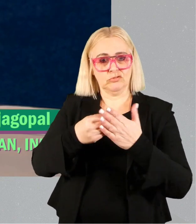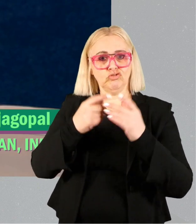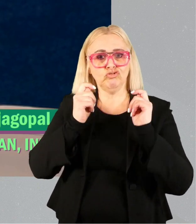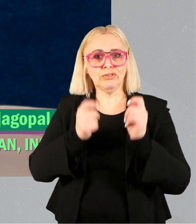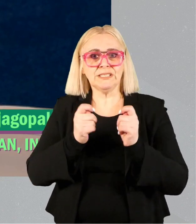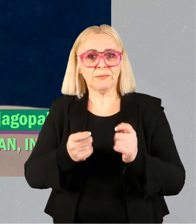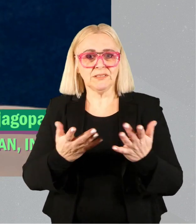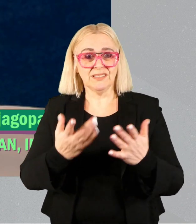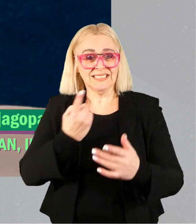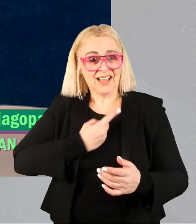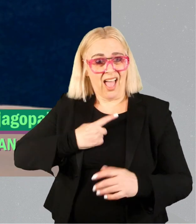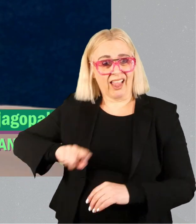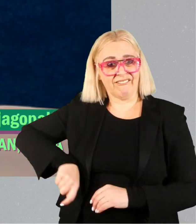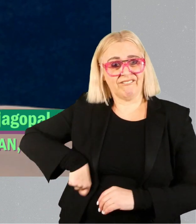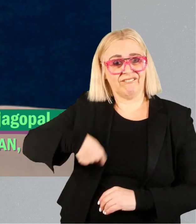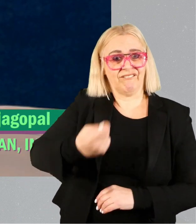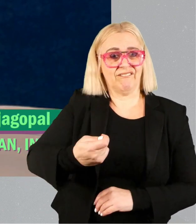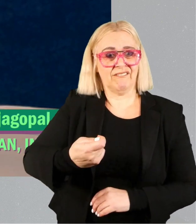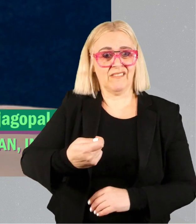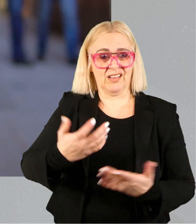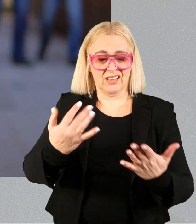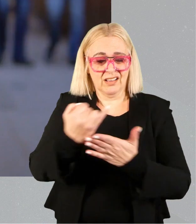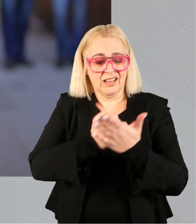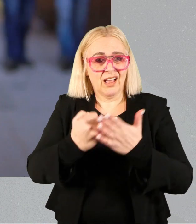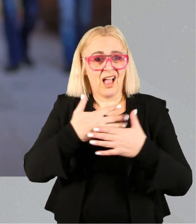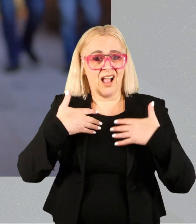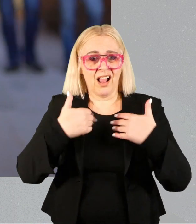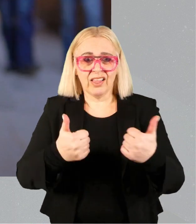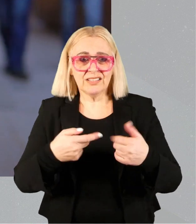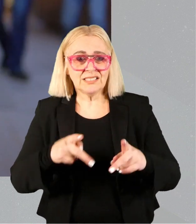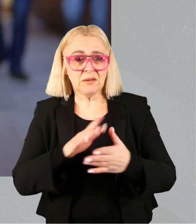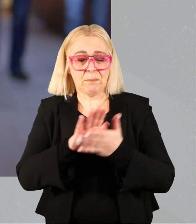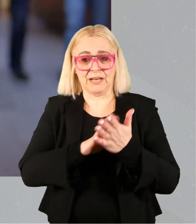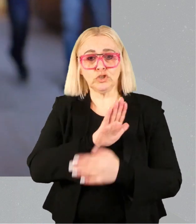of treatment is out-of-pocket. "Catastrophic health expenditure"